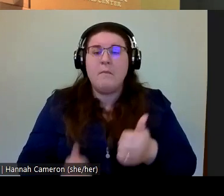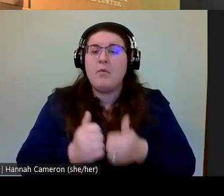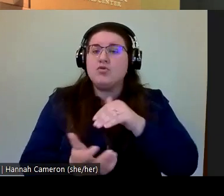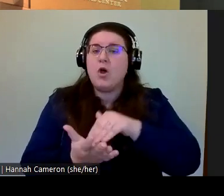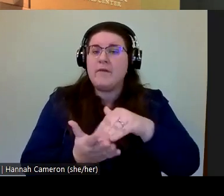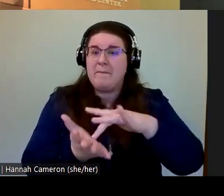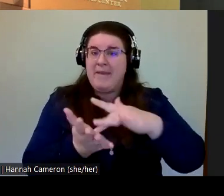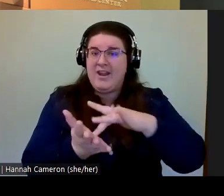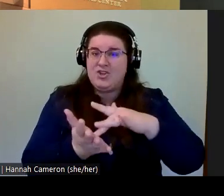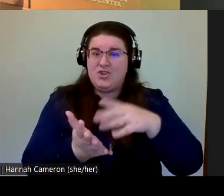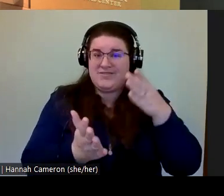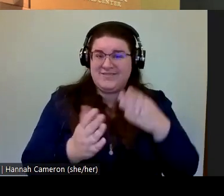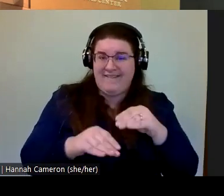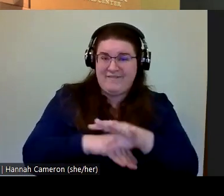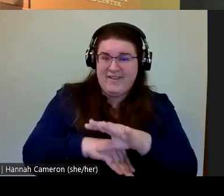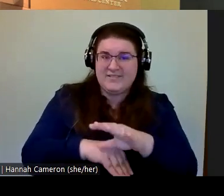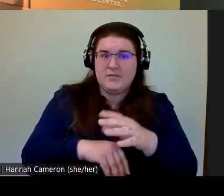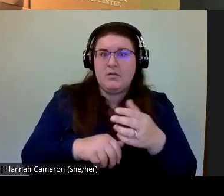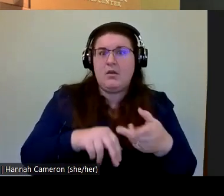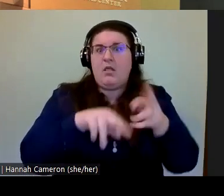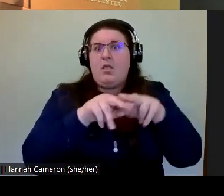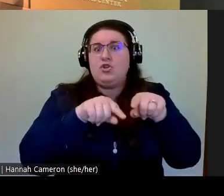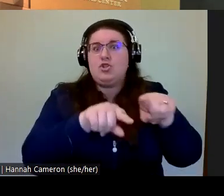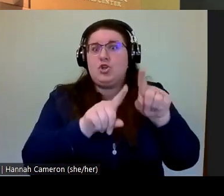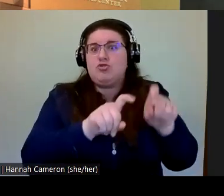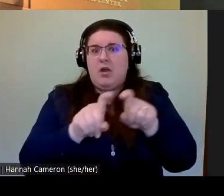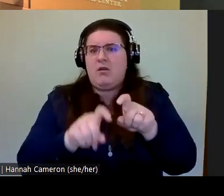effects go up through during the trial here these were people who were already taking a whole bunch